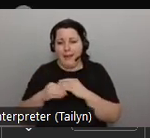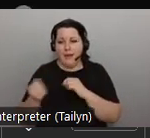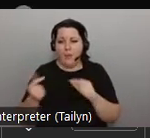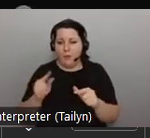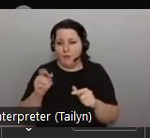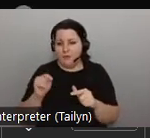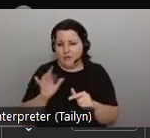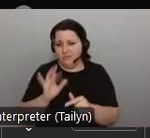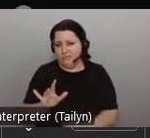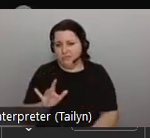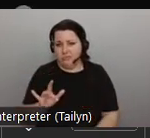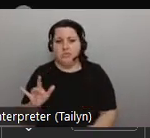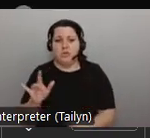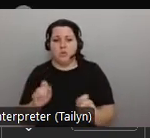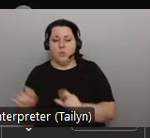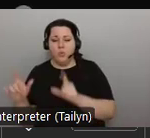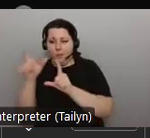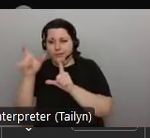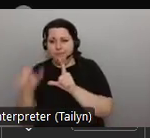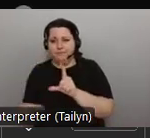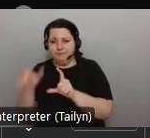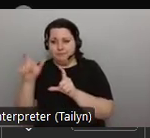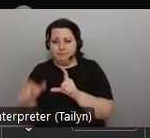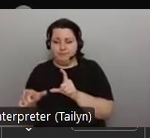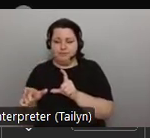and there'll be a, "view all text or add alt text